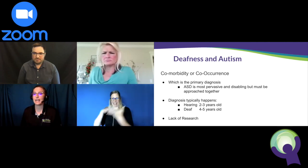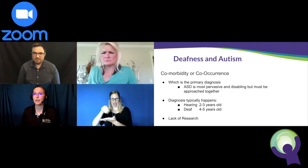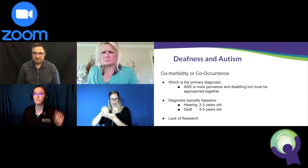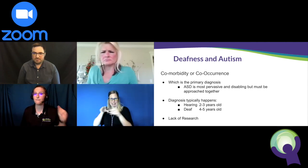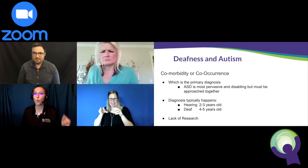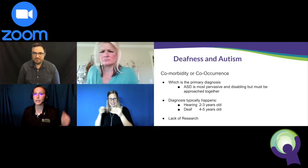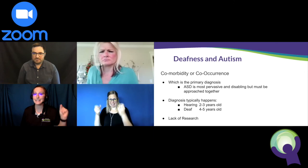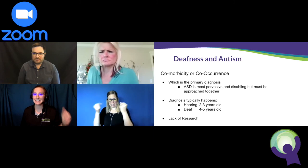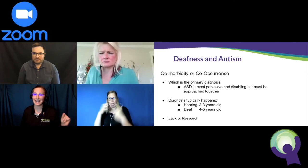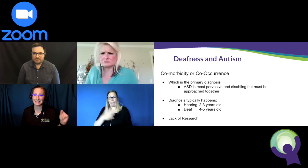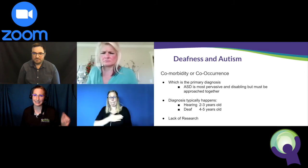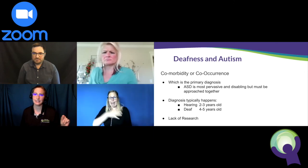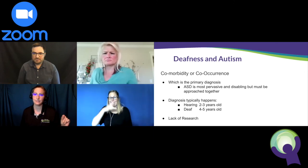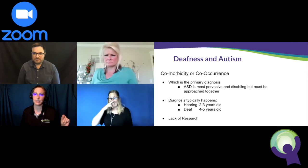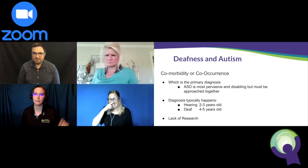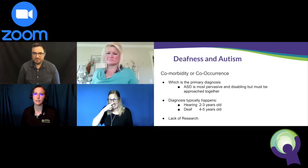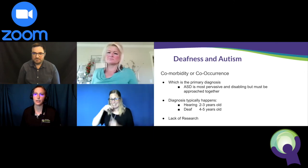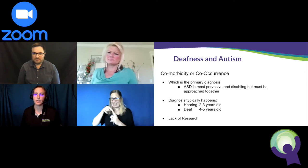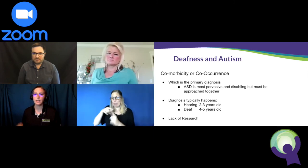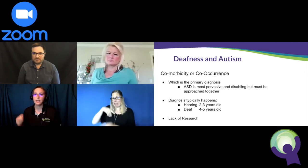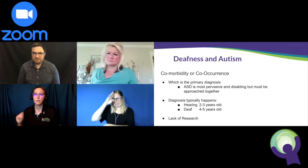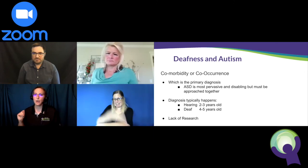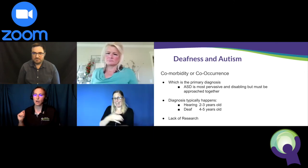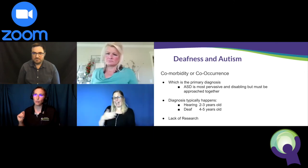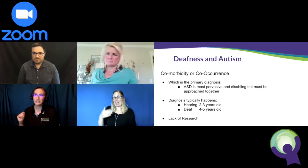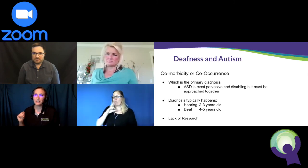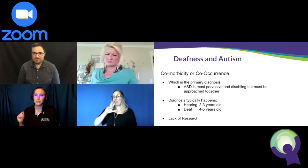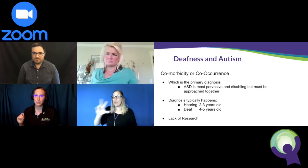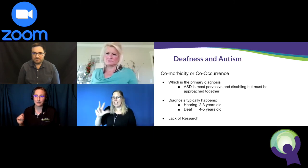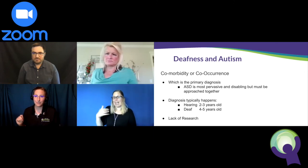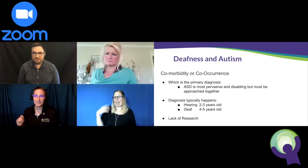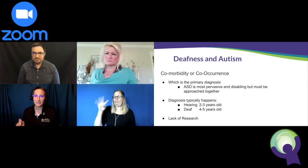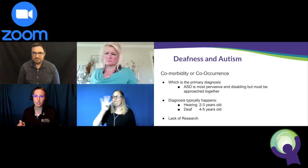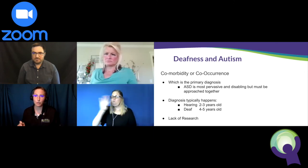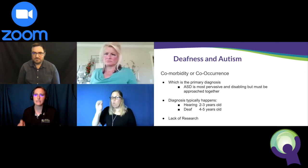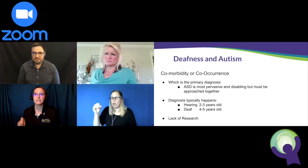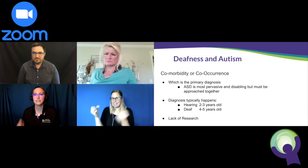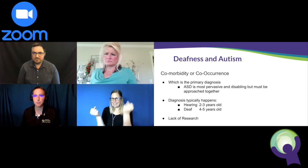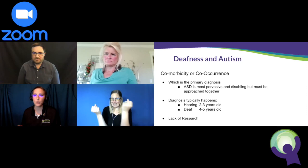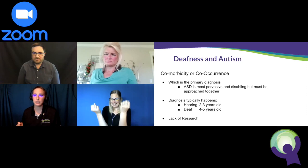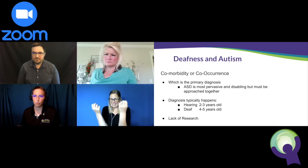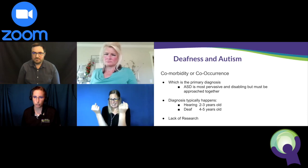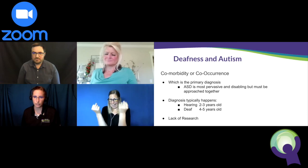40 signs in his vocabulary, but only between 15 to 20 spoken words in